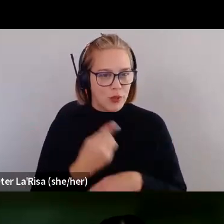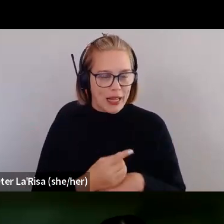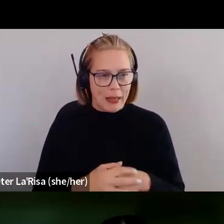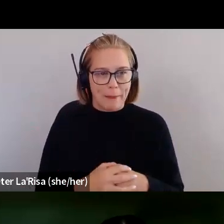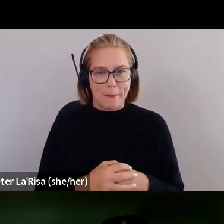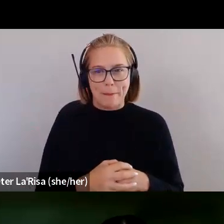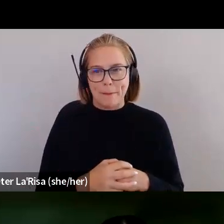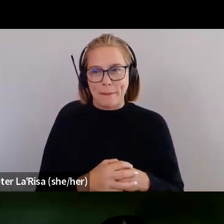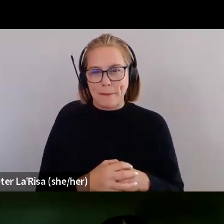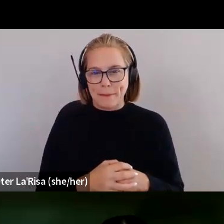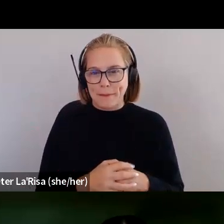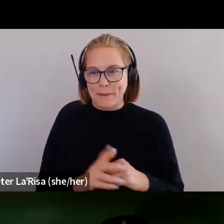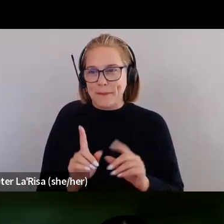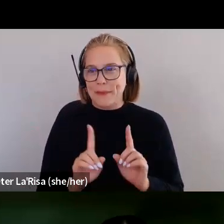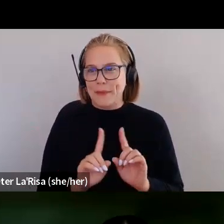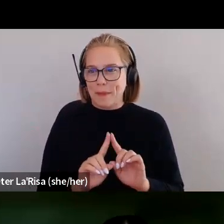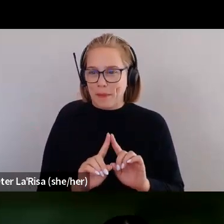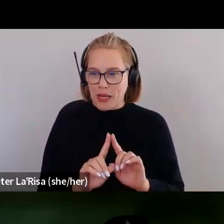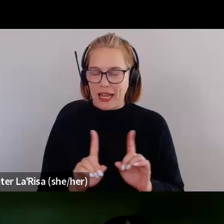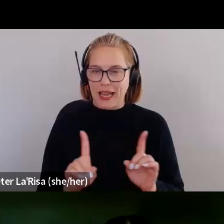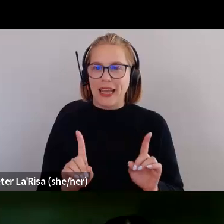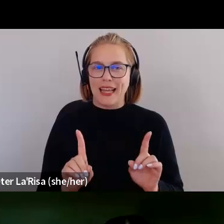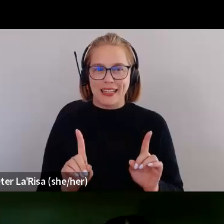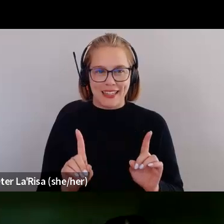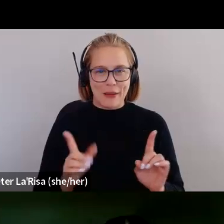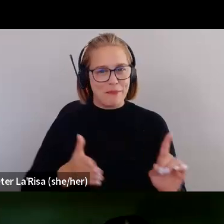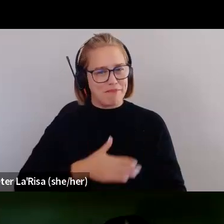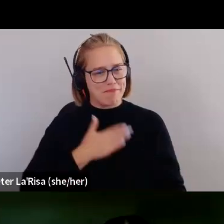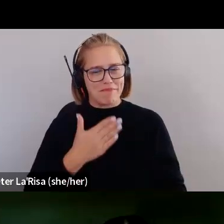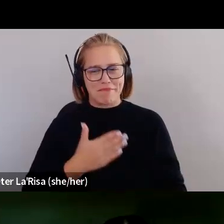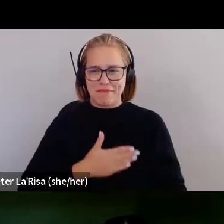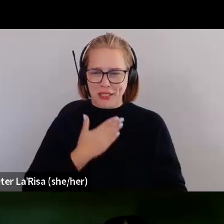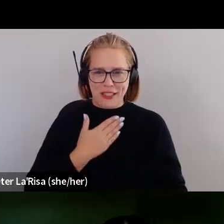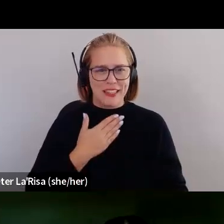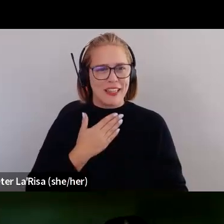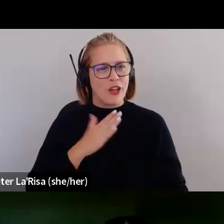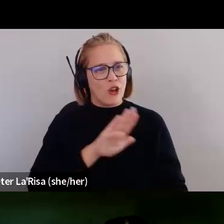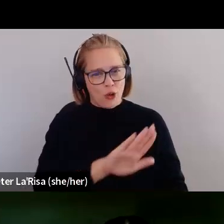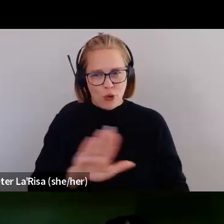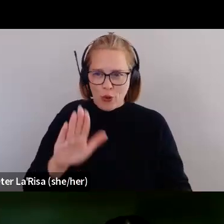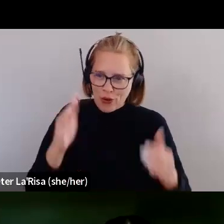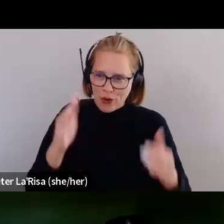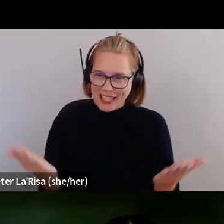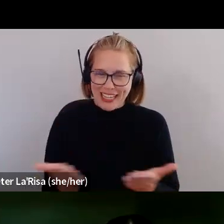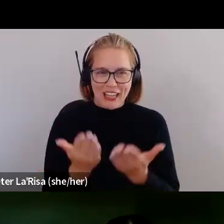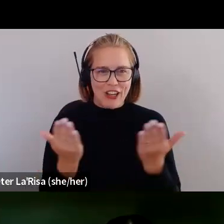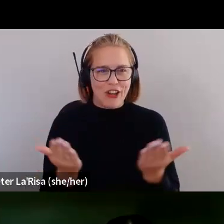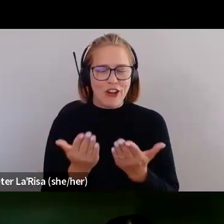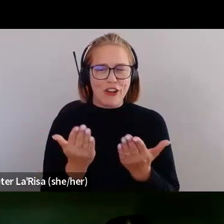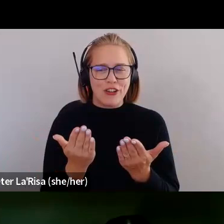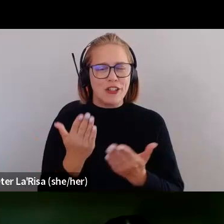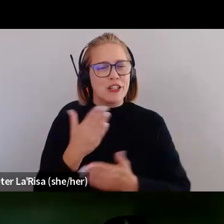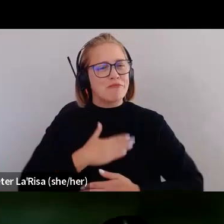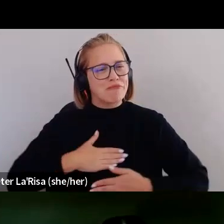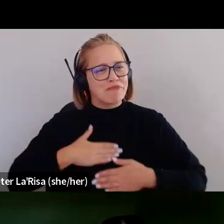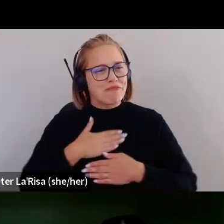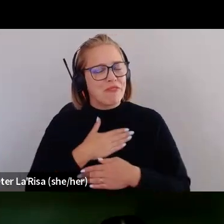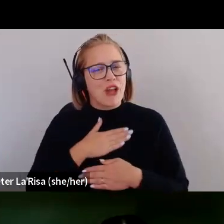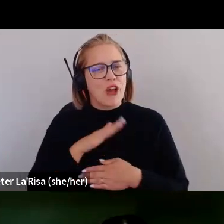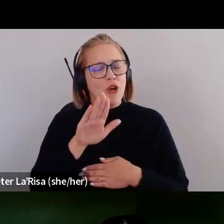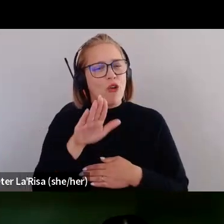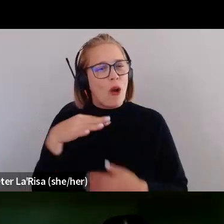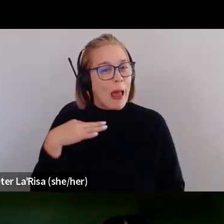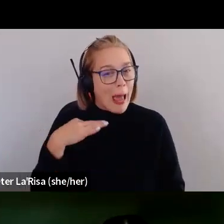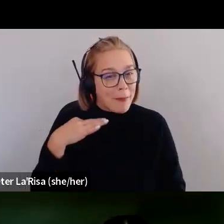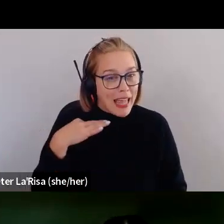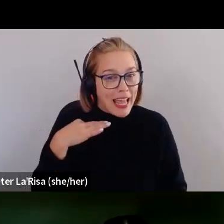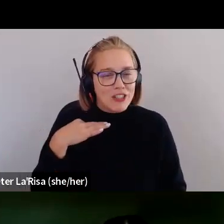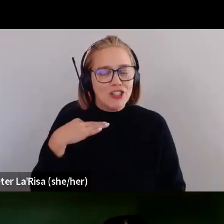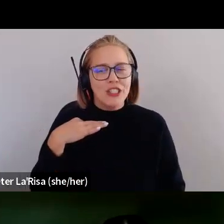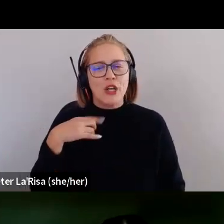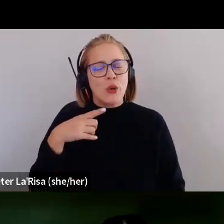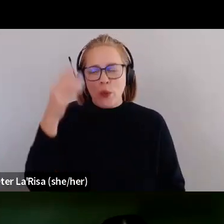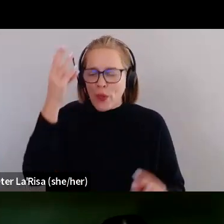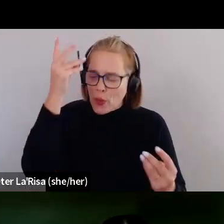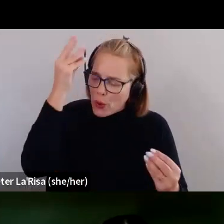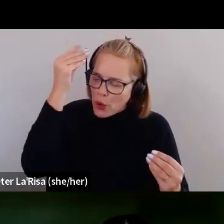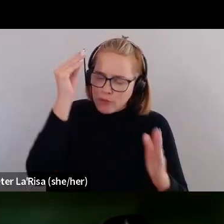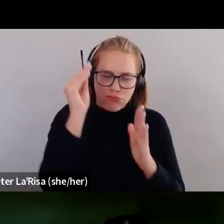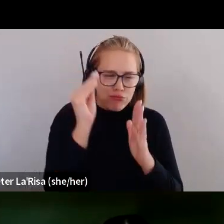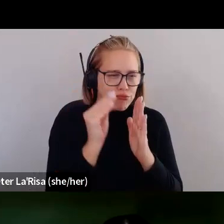and spotlight the interpreters. We have two different folks interpreting